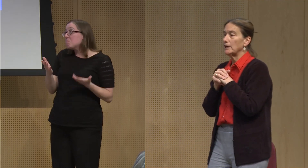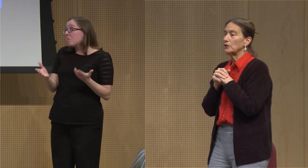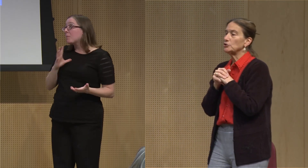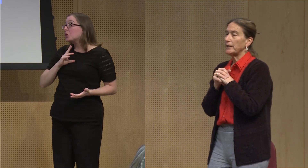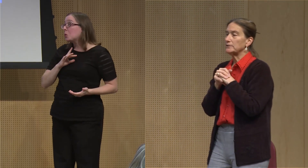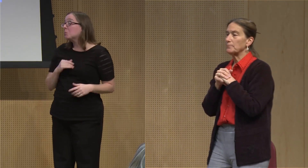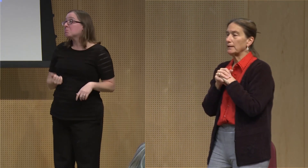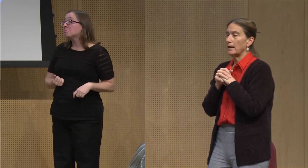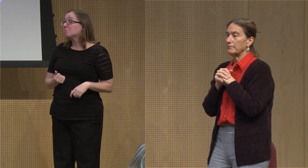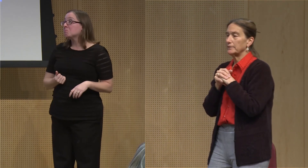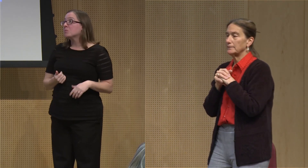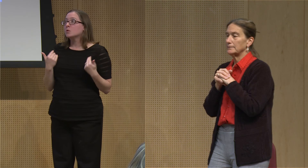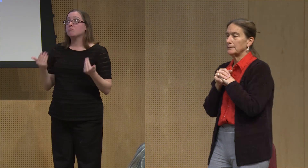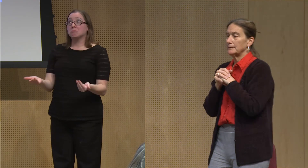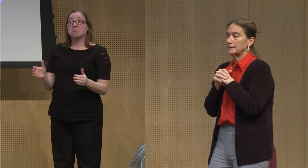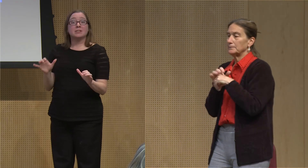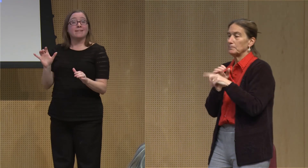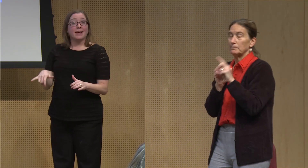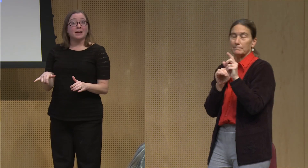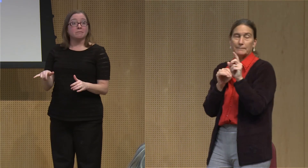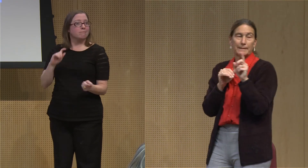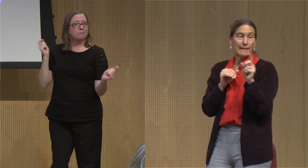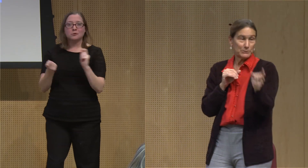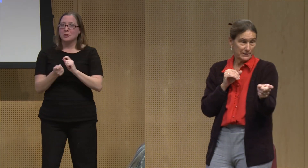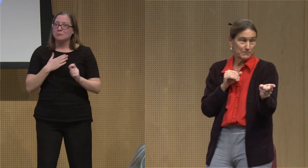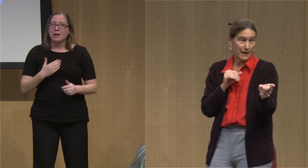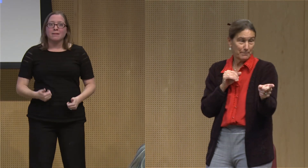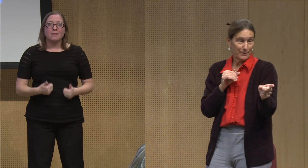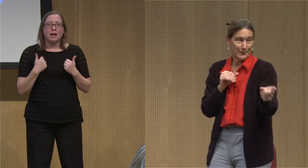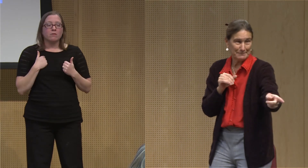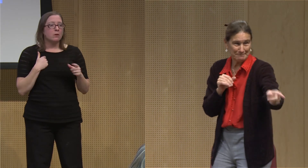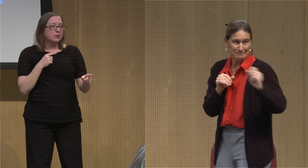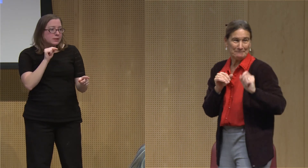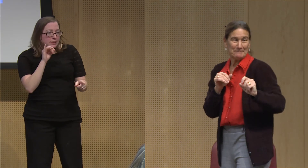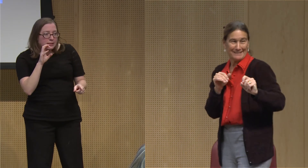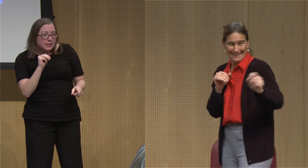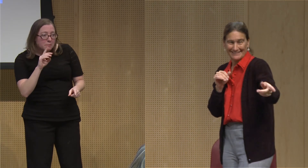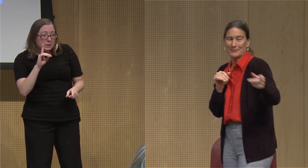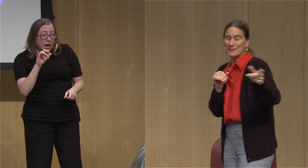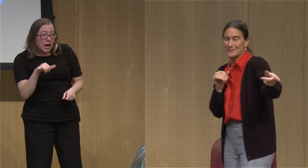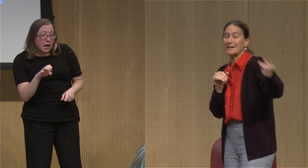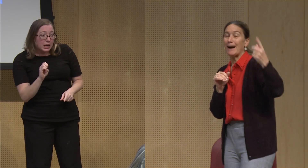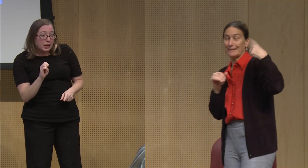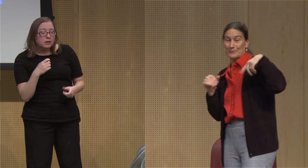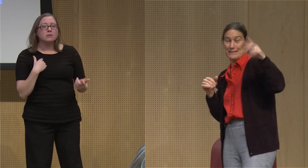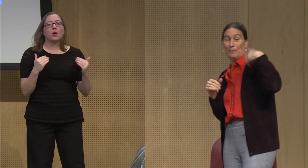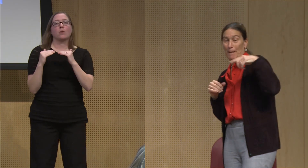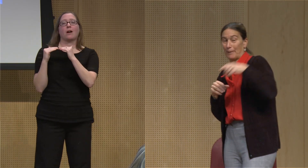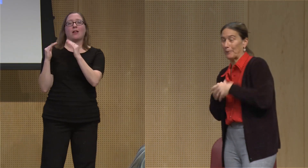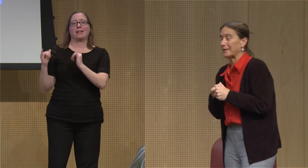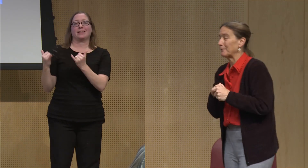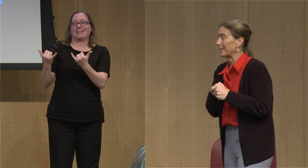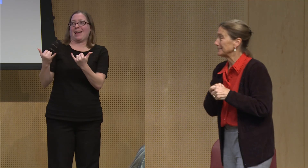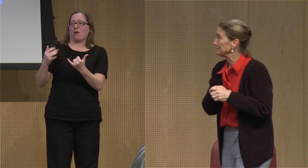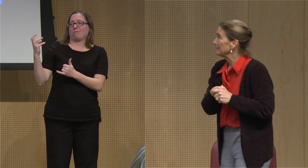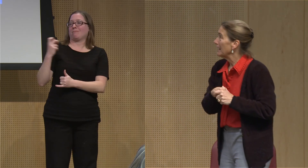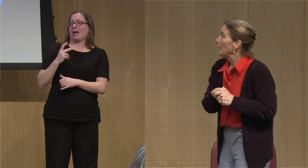CHANGED MY LIFE. THAT WAS TIM DYE, BY THE WAY. OH, REALLY. YEAH. SO THIS IS A COLLEAGUE WHO'S NOW BACK WORKING WITH US.